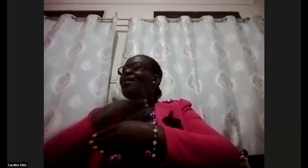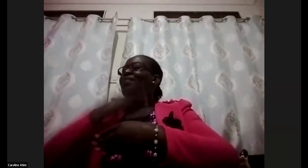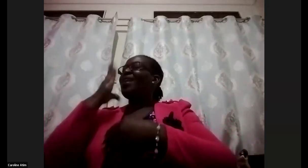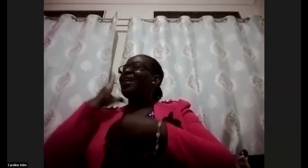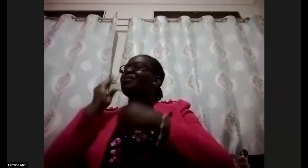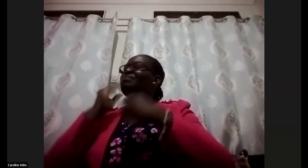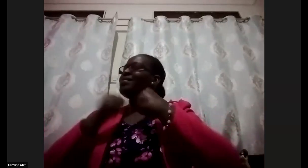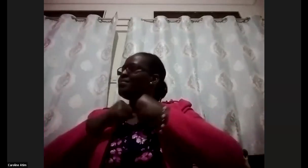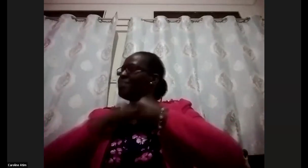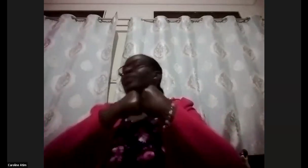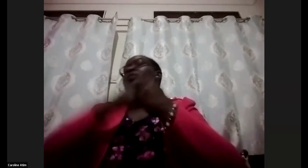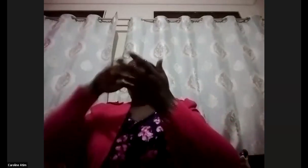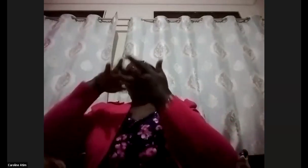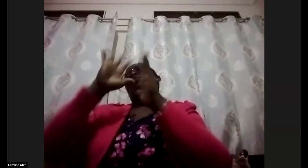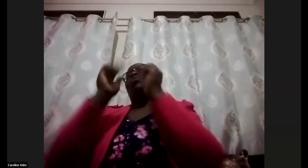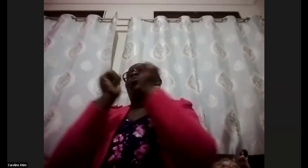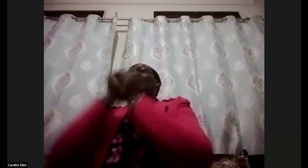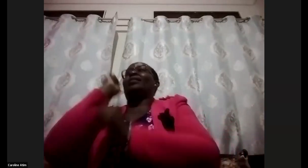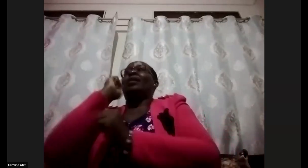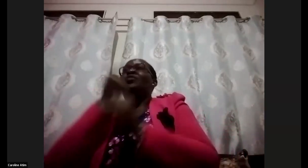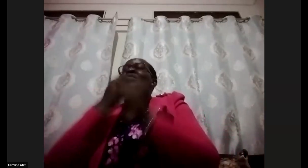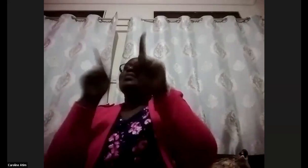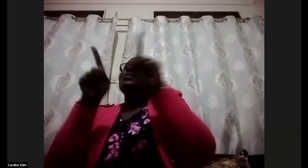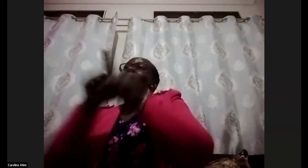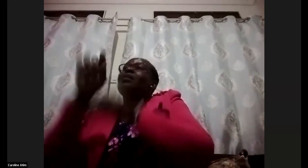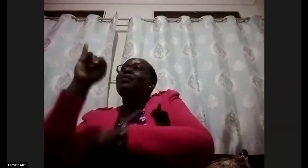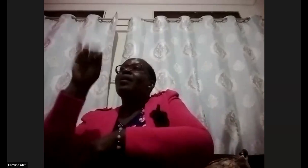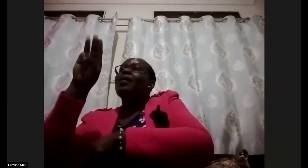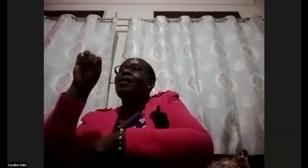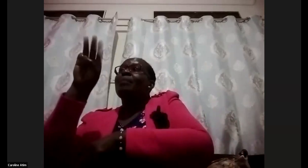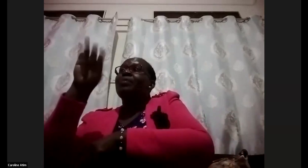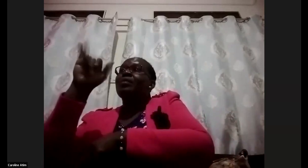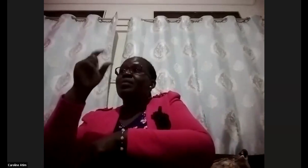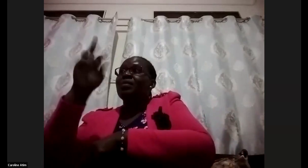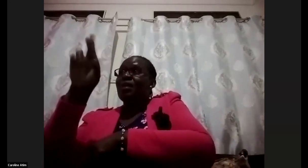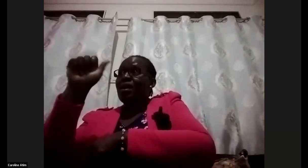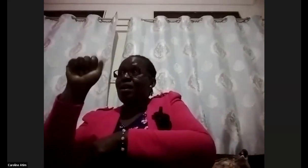experience, a very big challenge with some difficulties that I